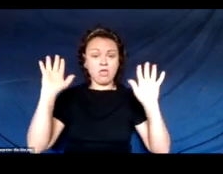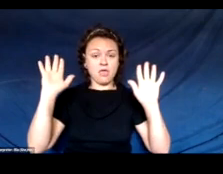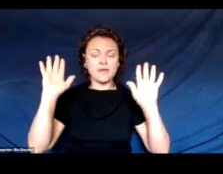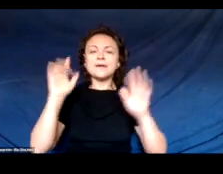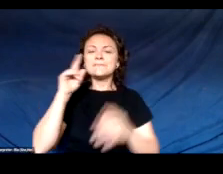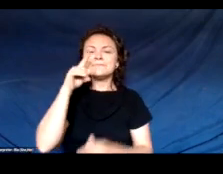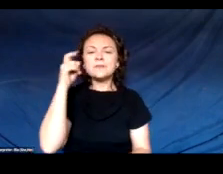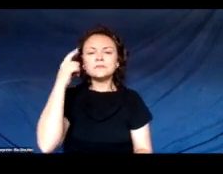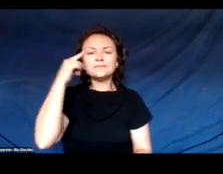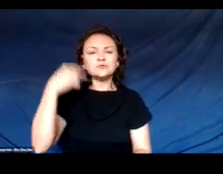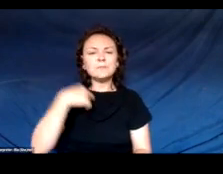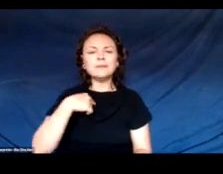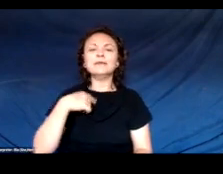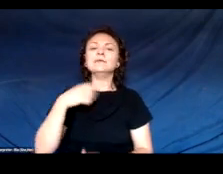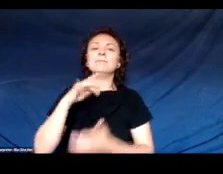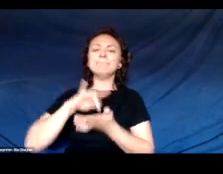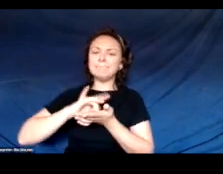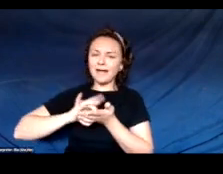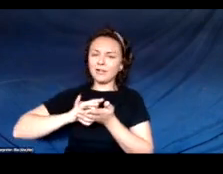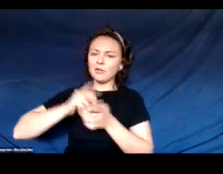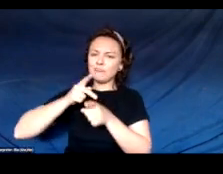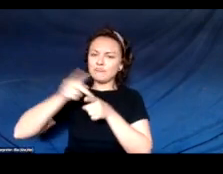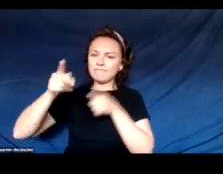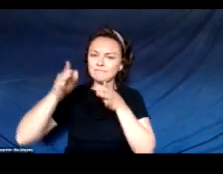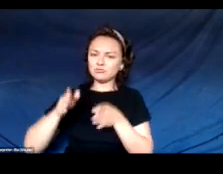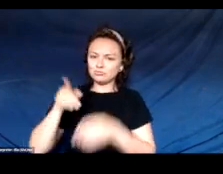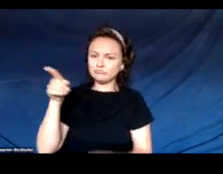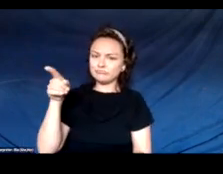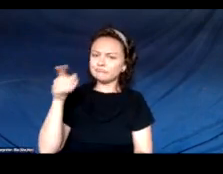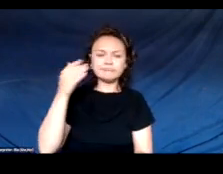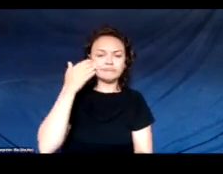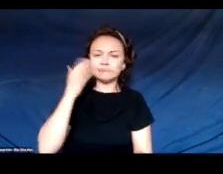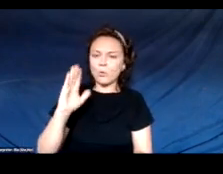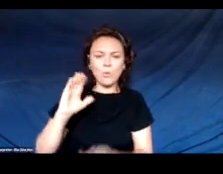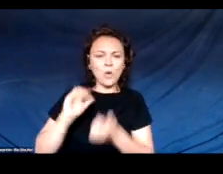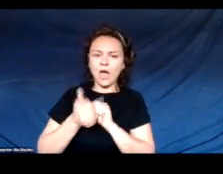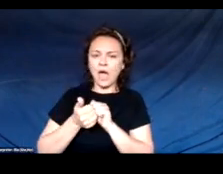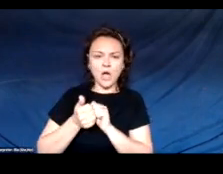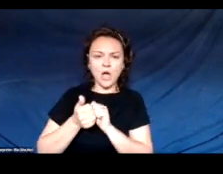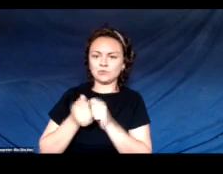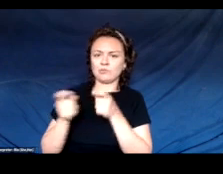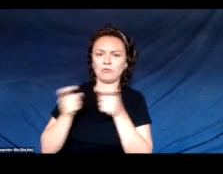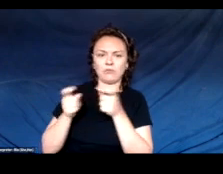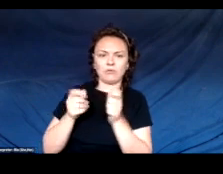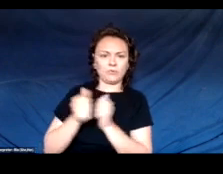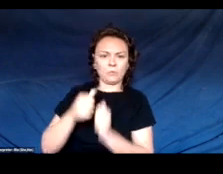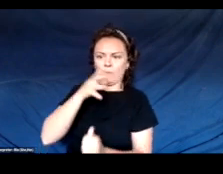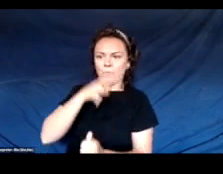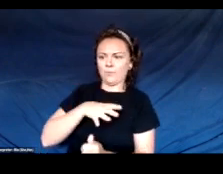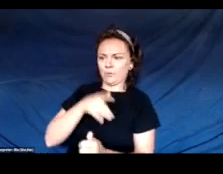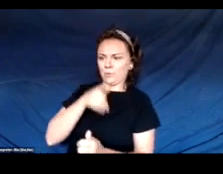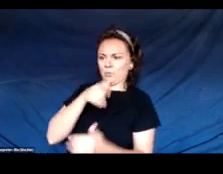the medical professionals did not know how to handle having a pregnant woman with a disability.